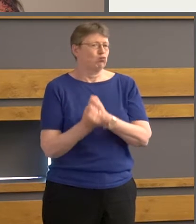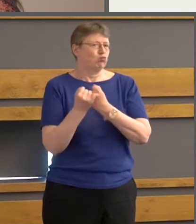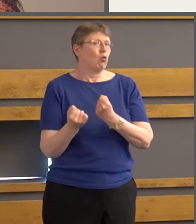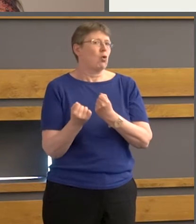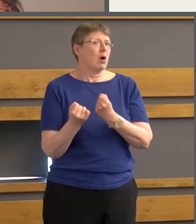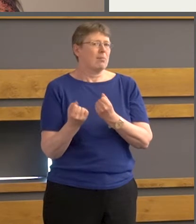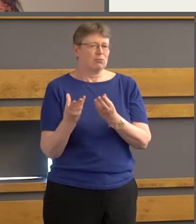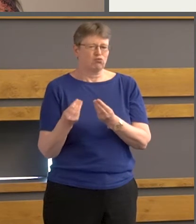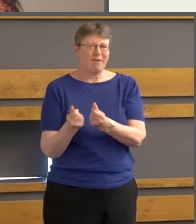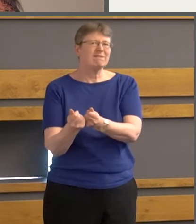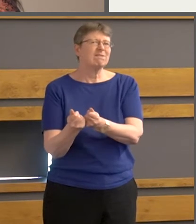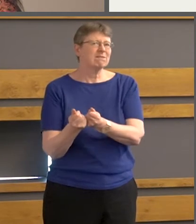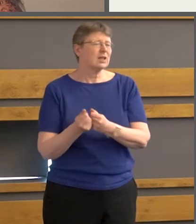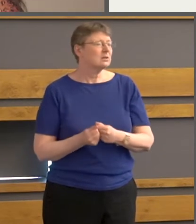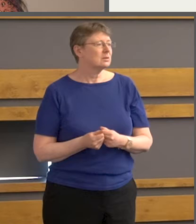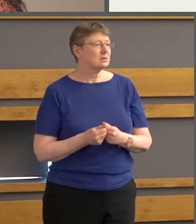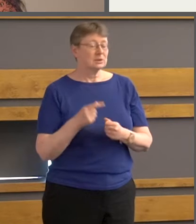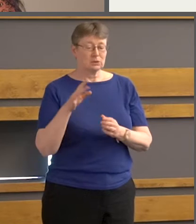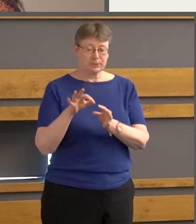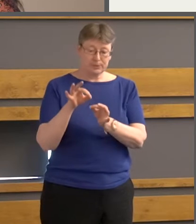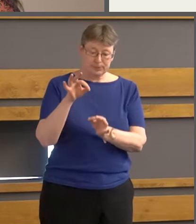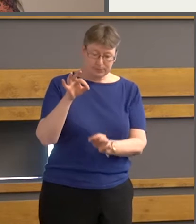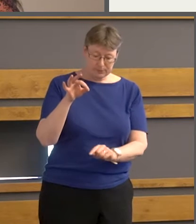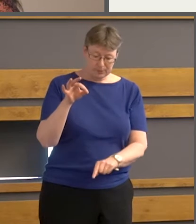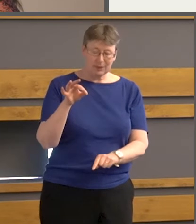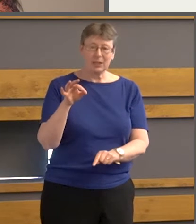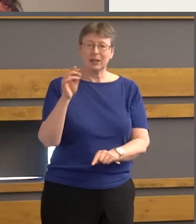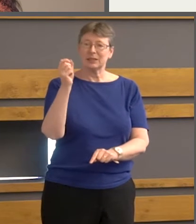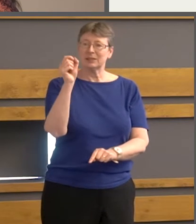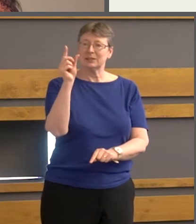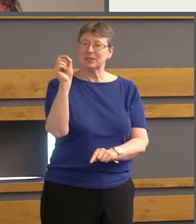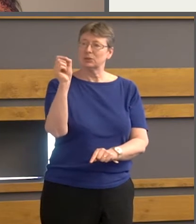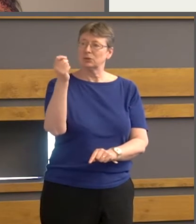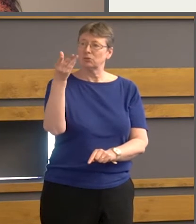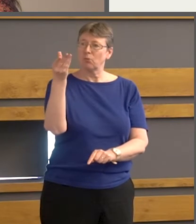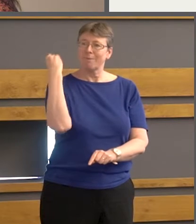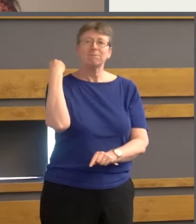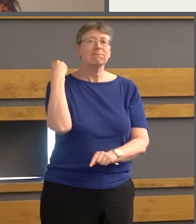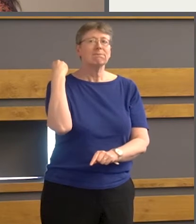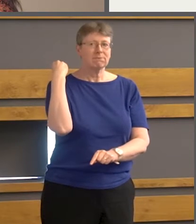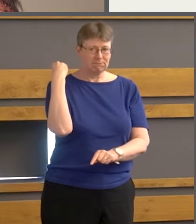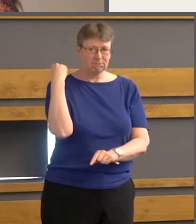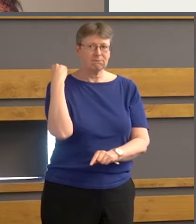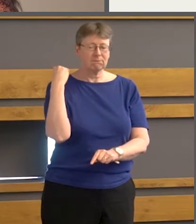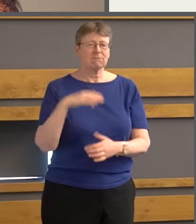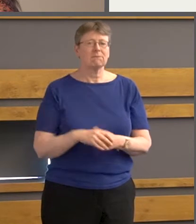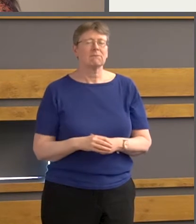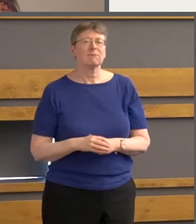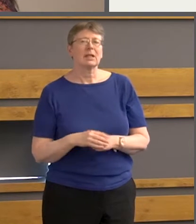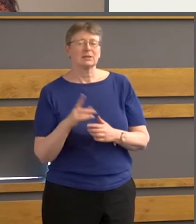Harvesting flax is done right down to the root, with the seed heads removed as quickly as possible afterwards using a coarse spiky comb.